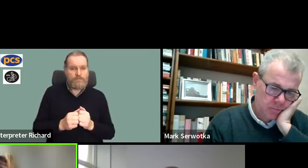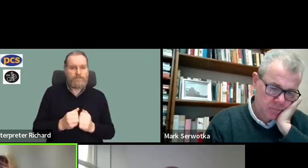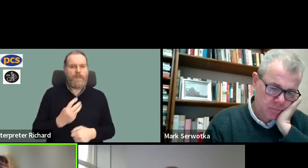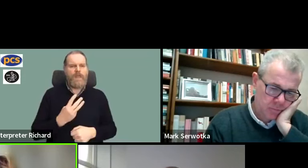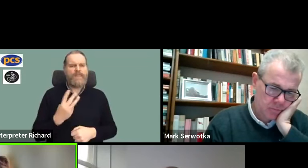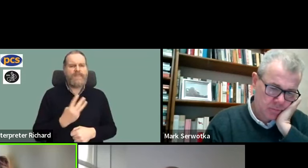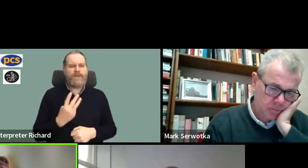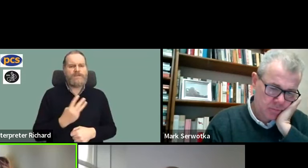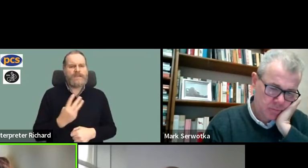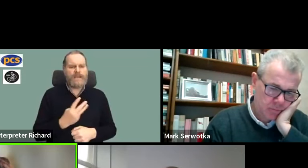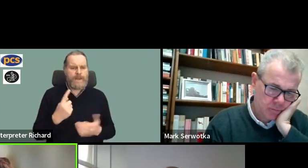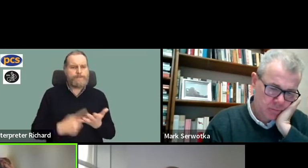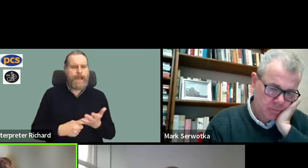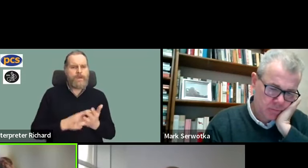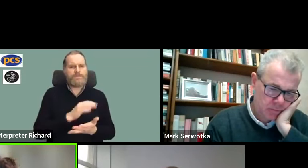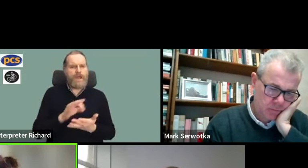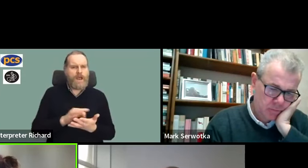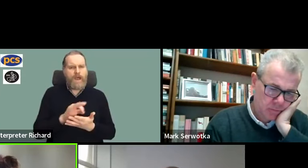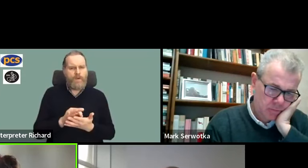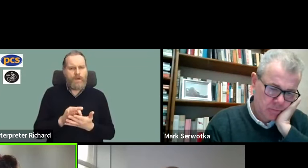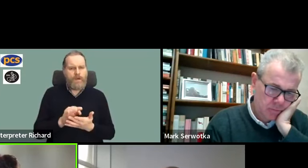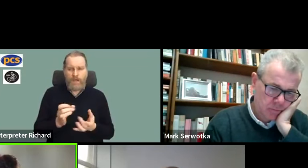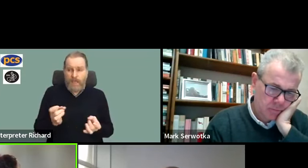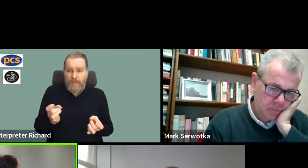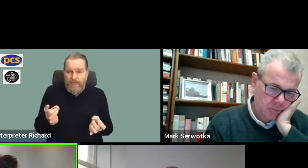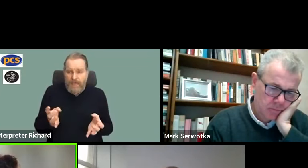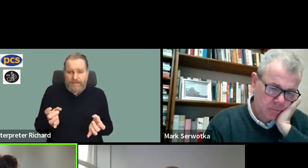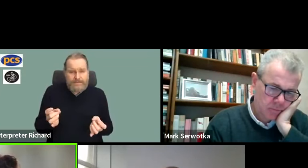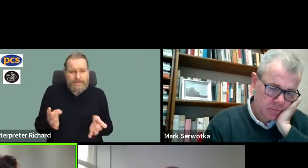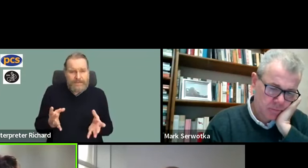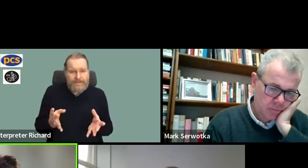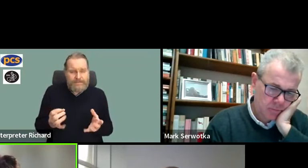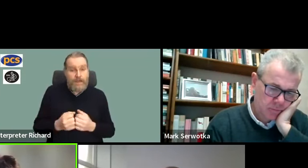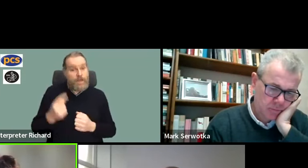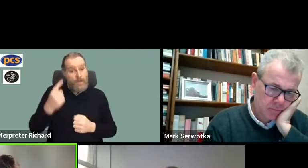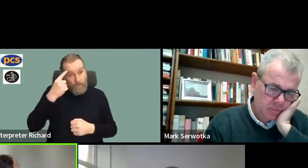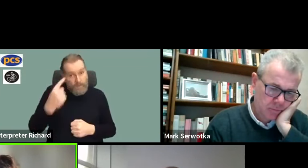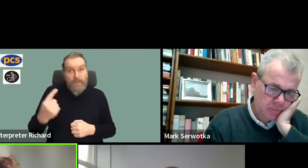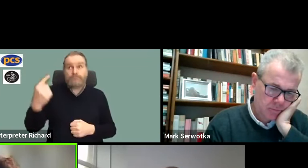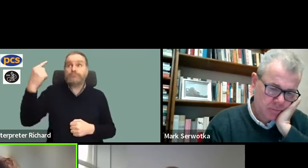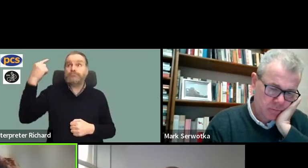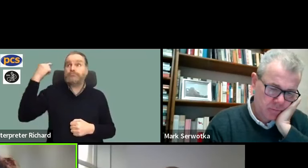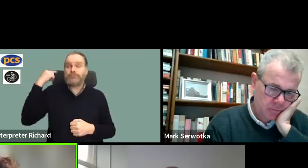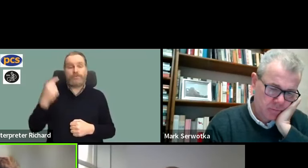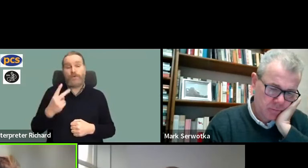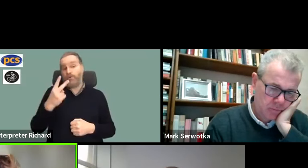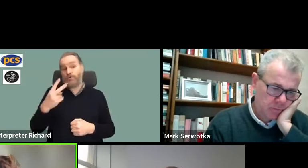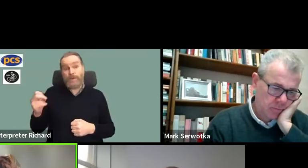So over the span of about 20 years that's not very much we never thought when we when we started work that